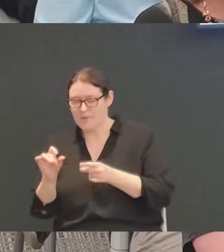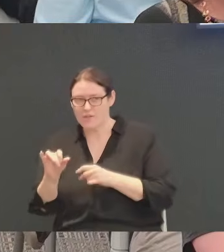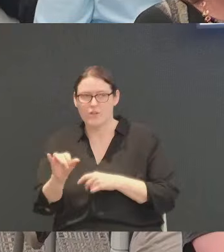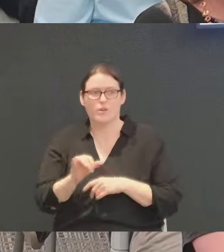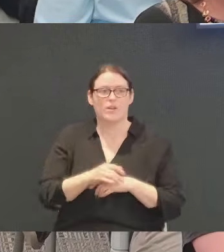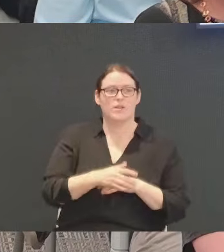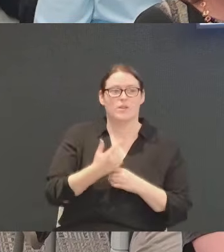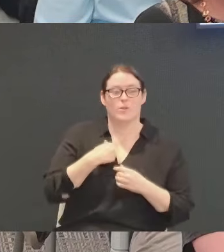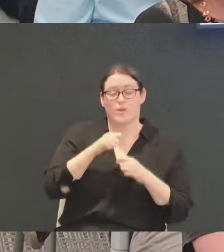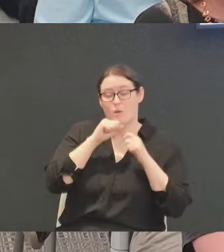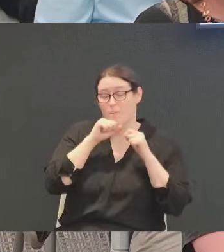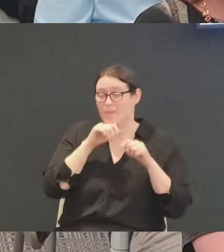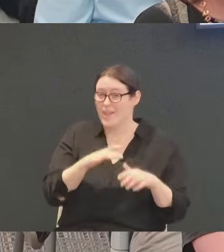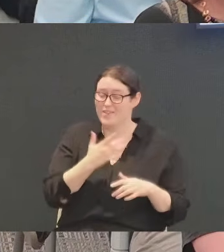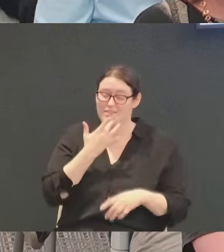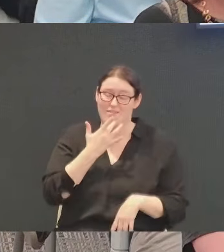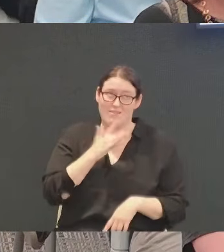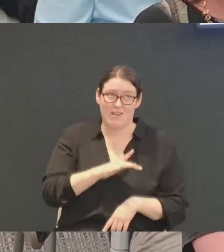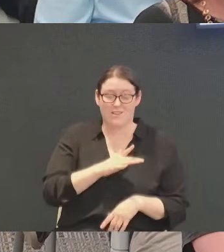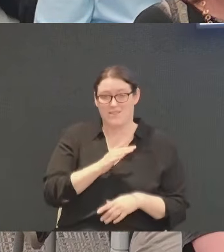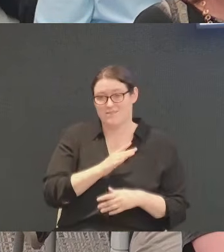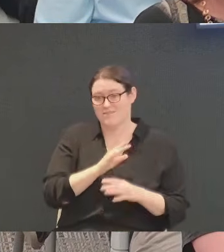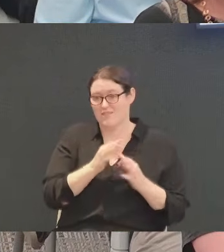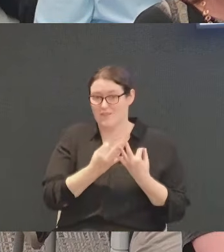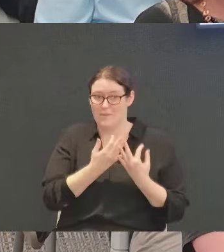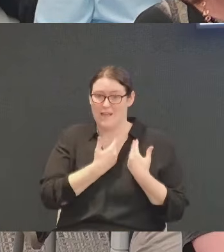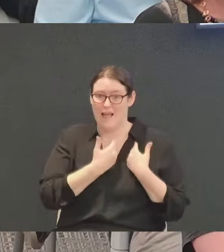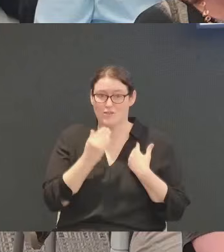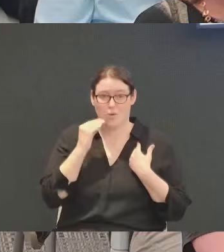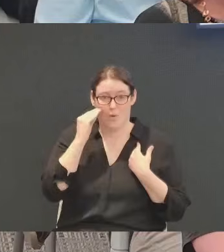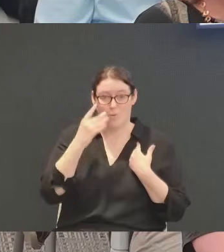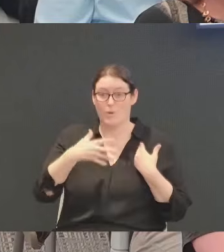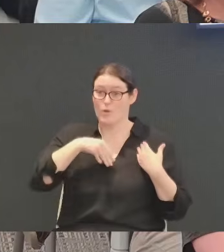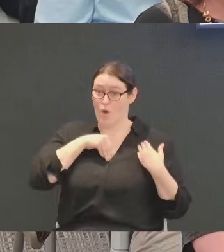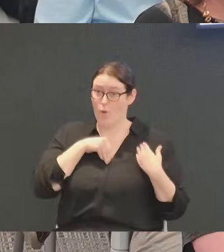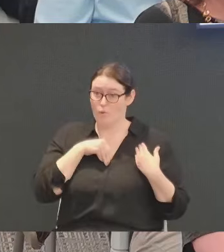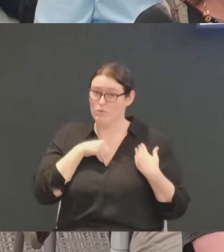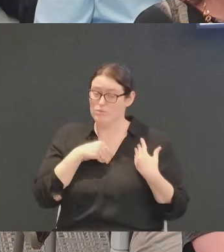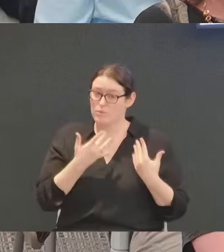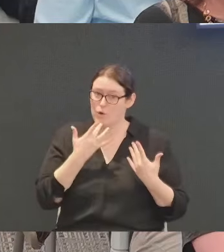are blessed and lucky as a family to have a home that is ours that we own. Um, and a lot of people